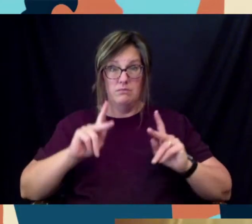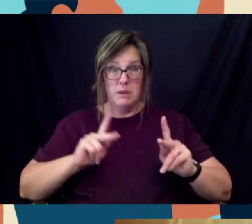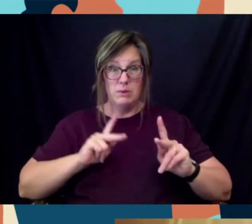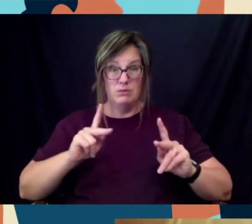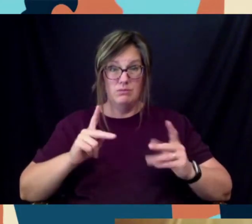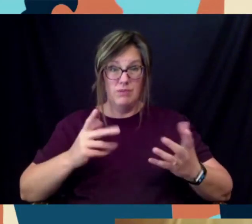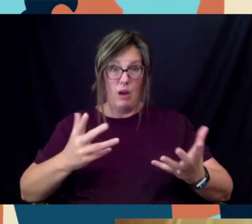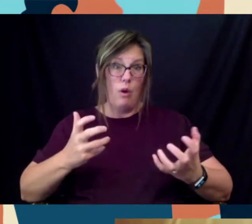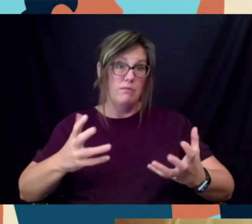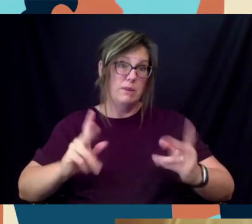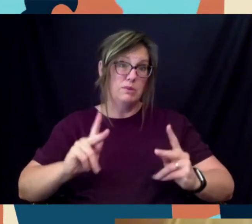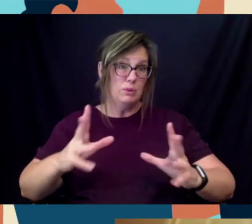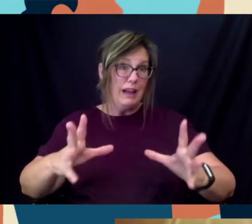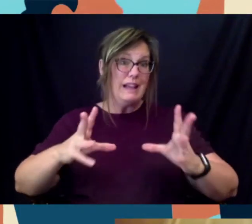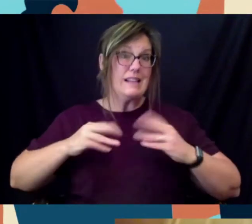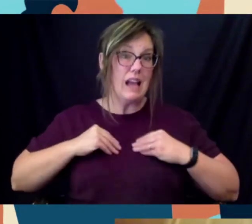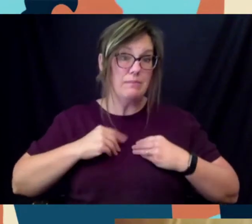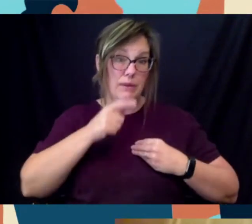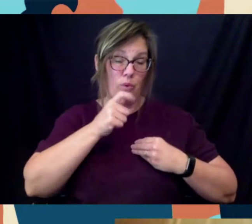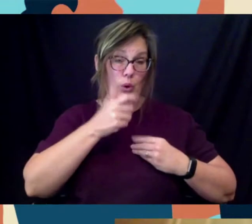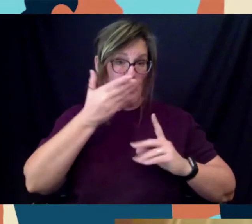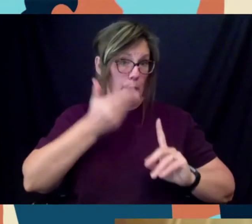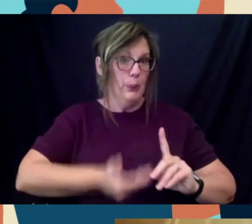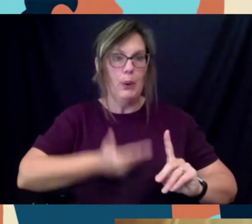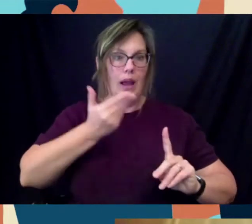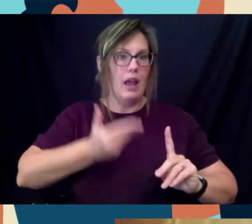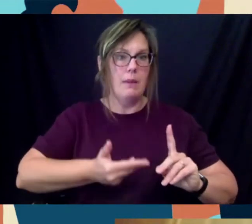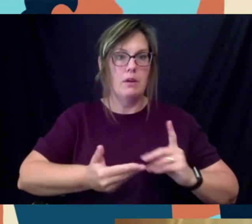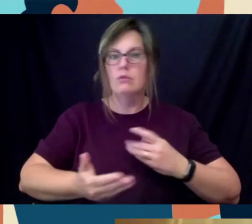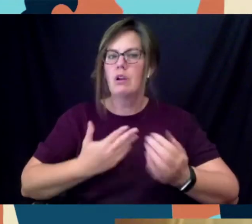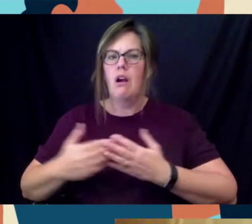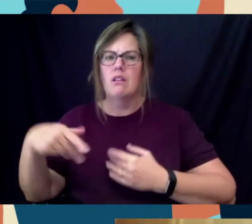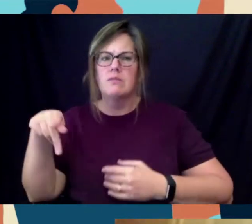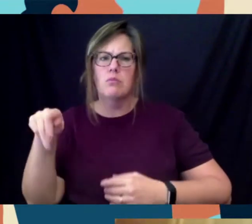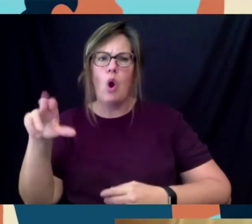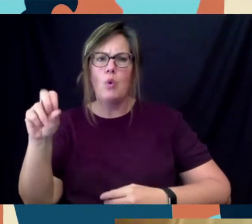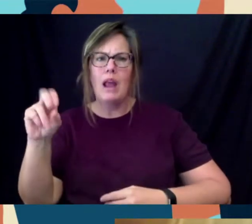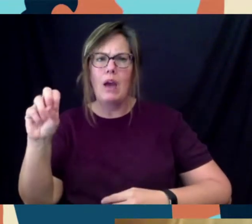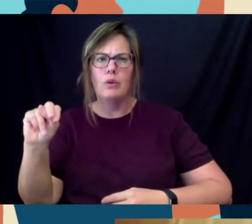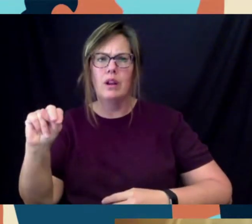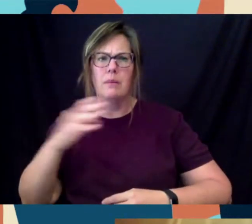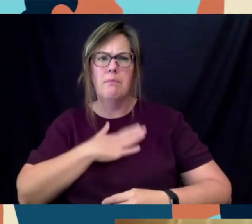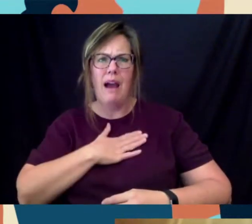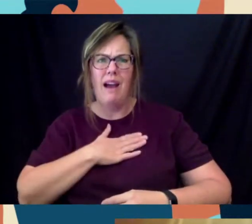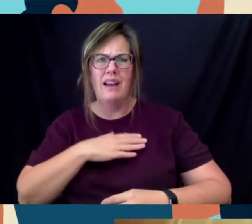understand that regardless of my pronouns and my sexuality in my presentation i am non-binary and